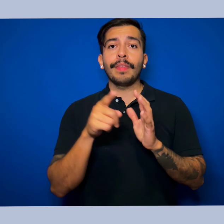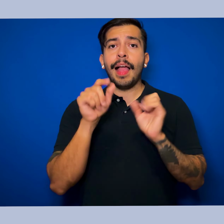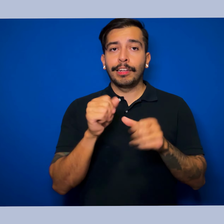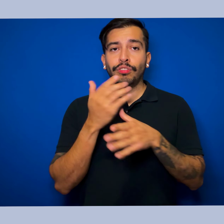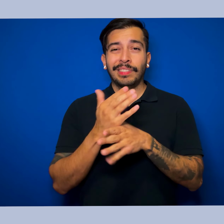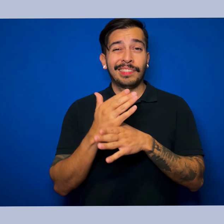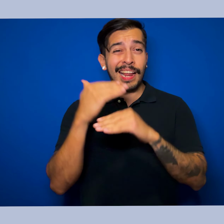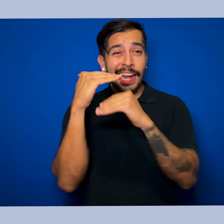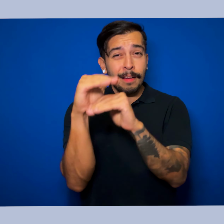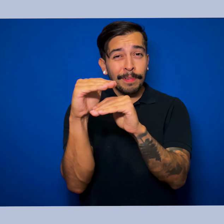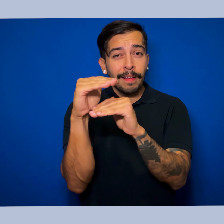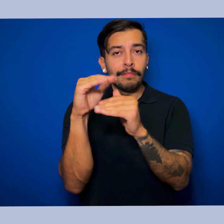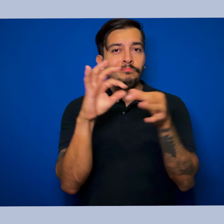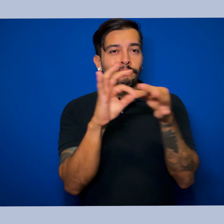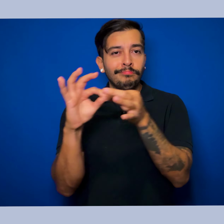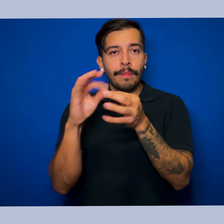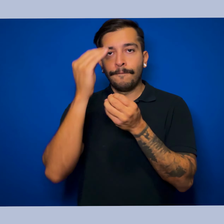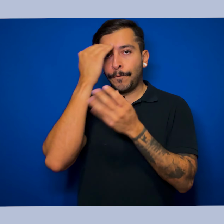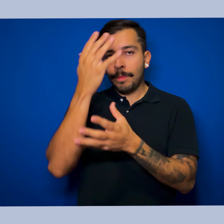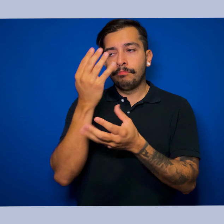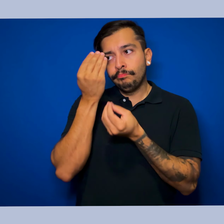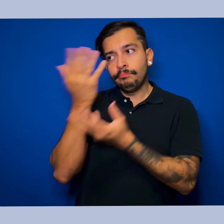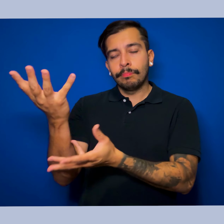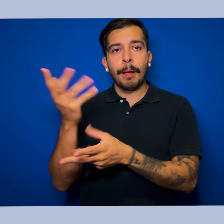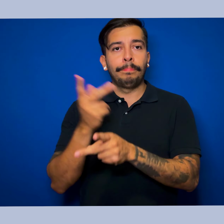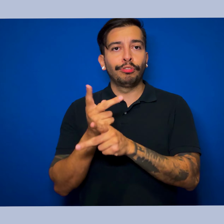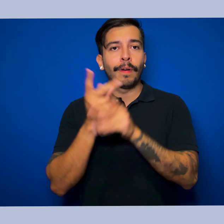that you can share limited relevant information with their supervisor